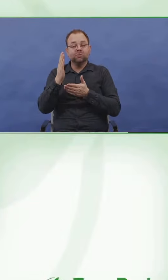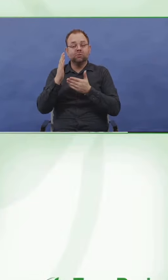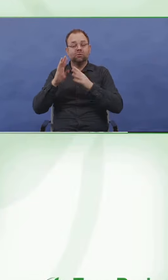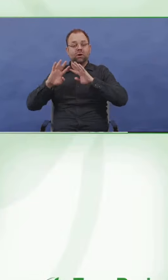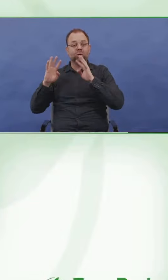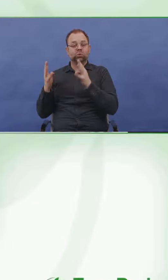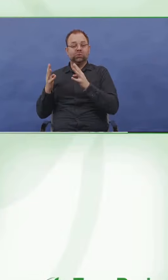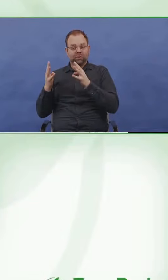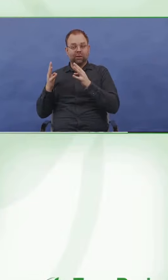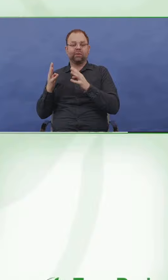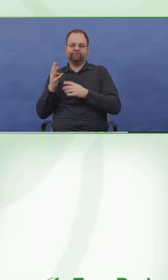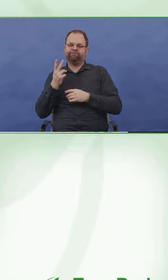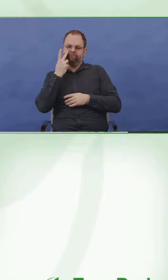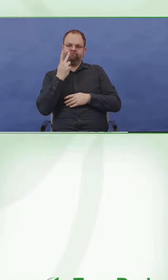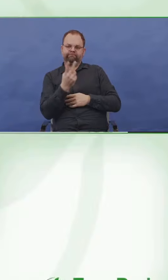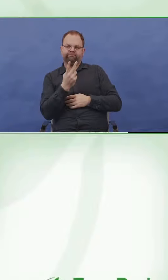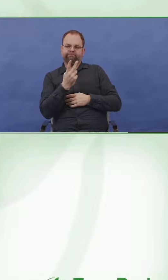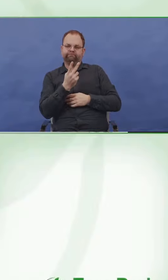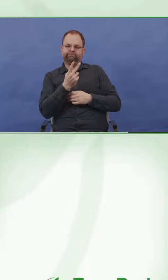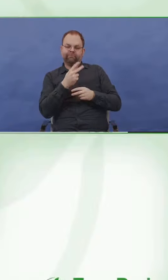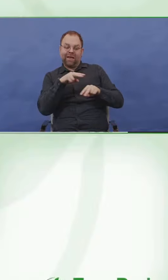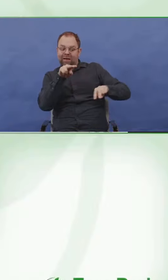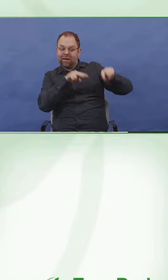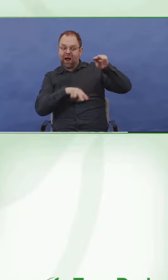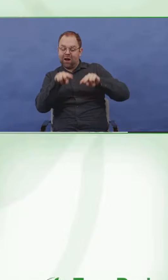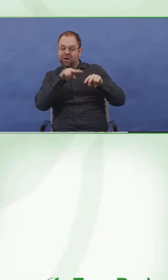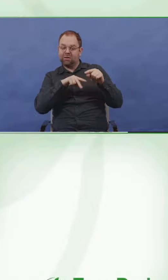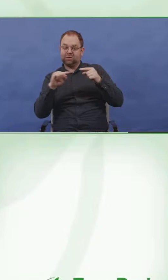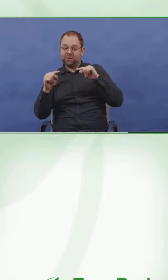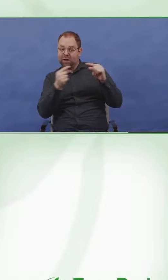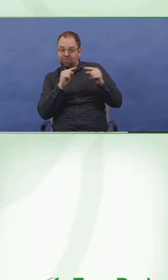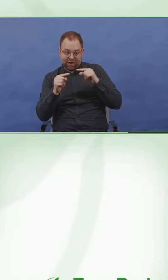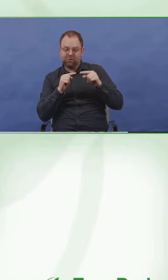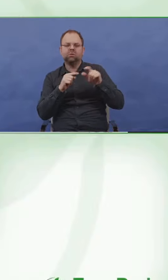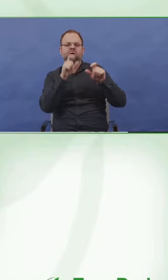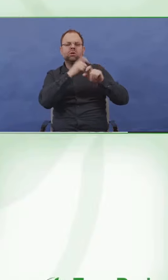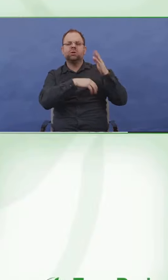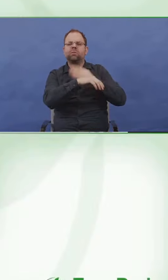In our latest report, human rights makes the case for ensuring that